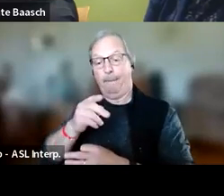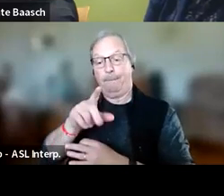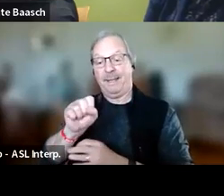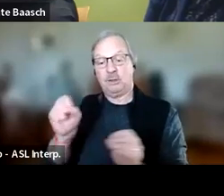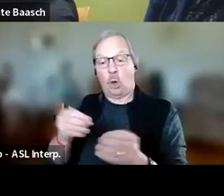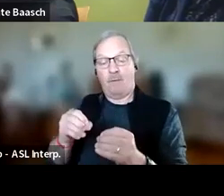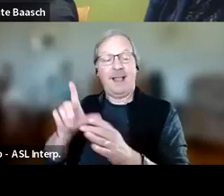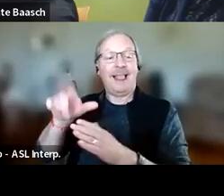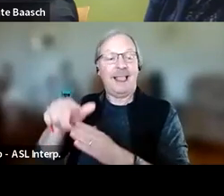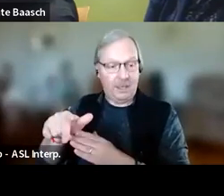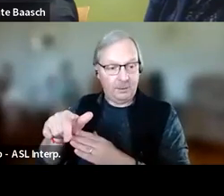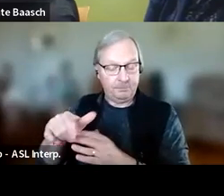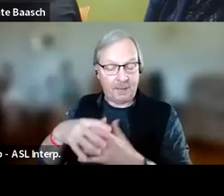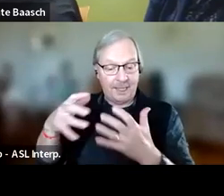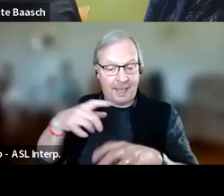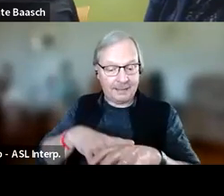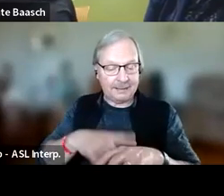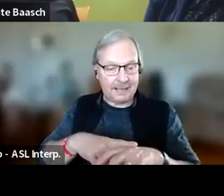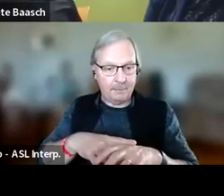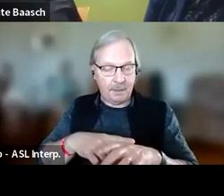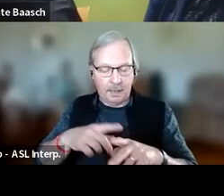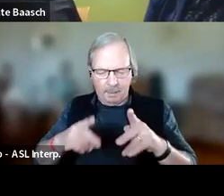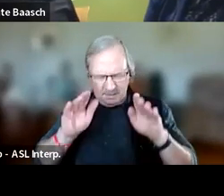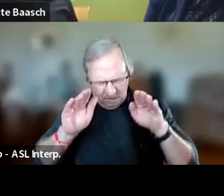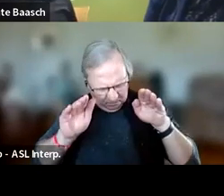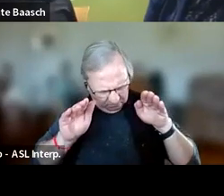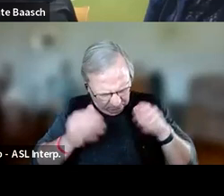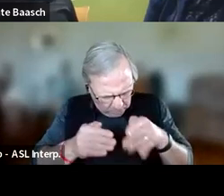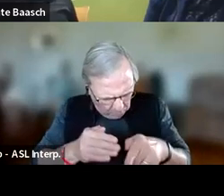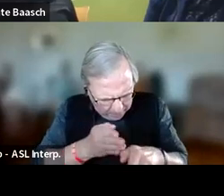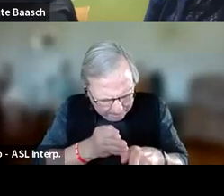A lot of times a person is so focused on what they think that main condition is,